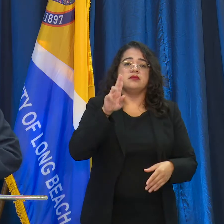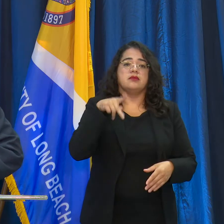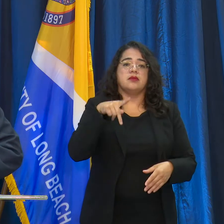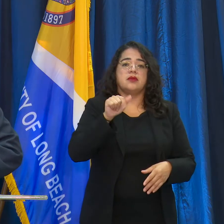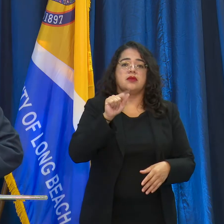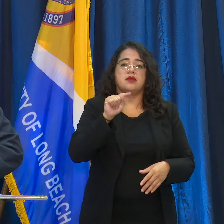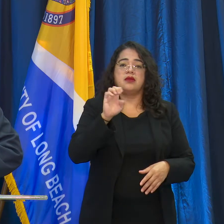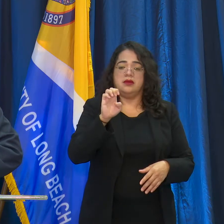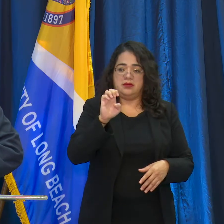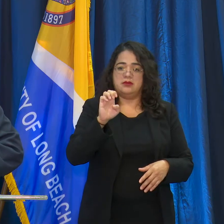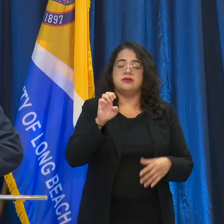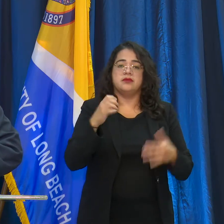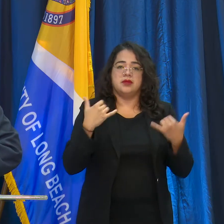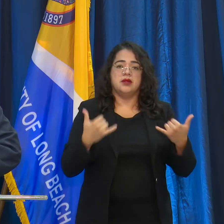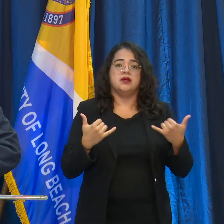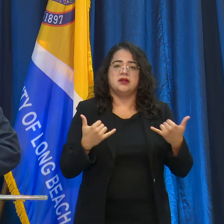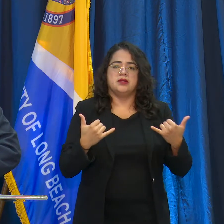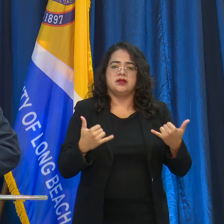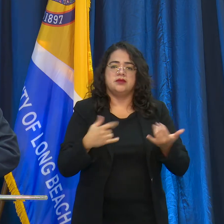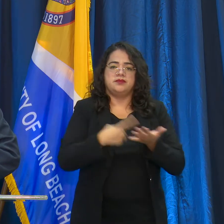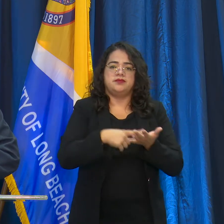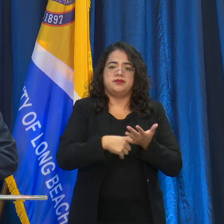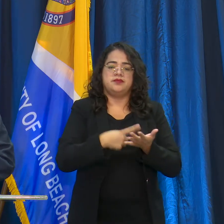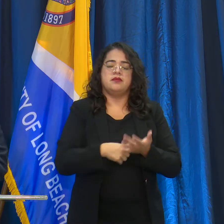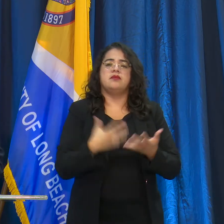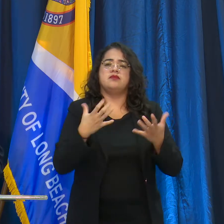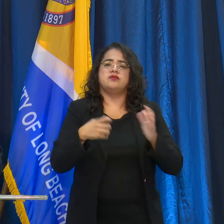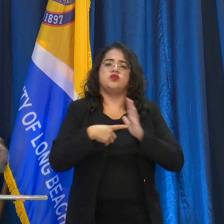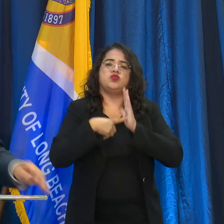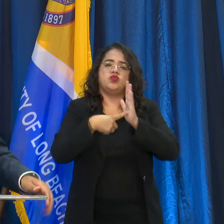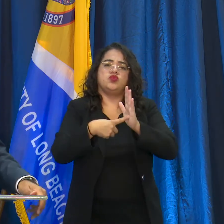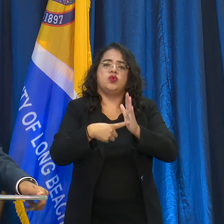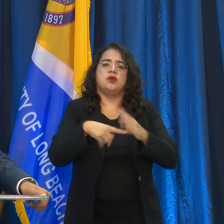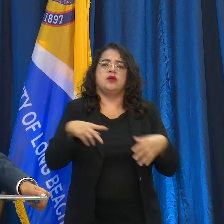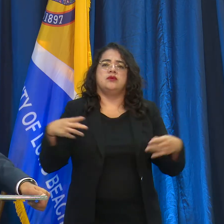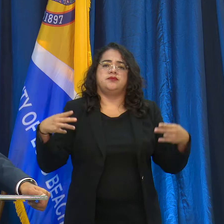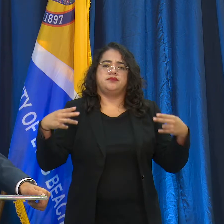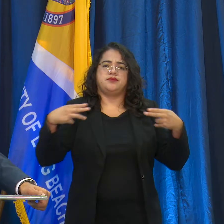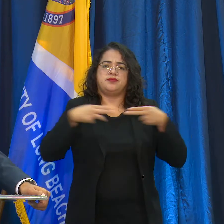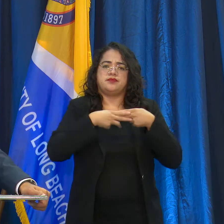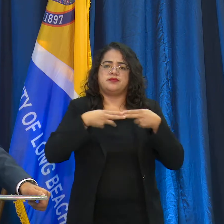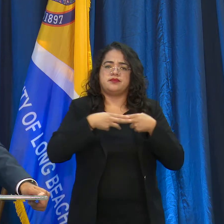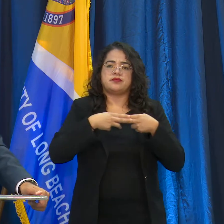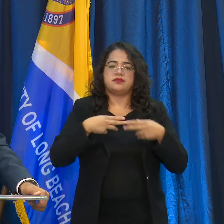today. I want to show you some slides, and we've shown you these slides before.